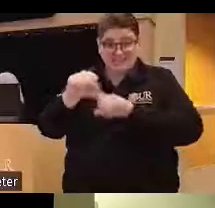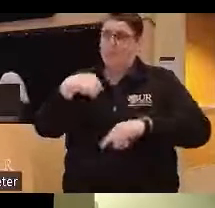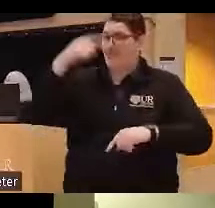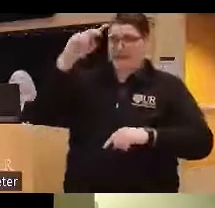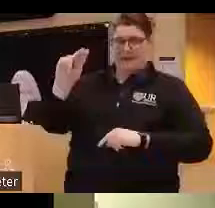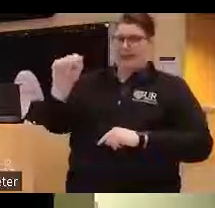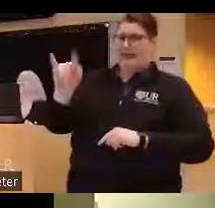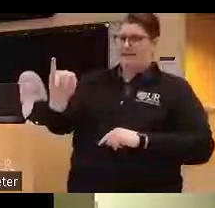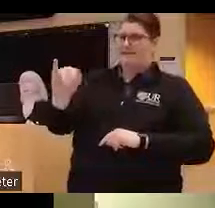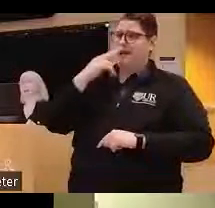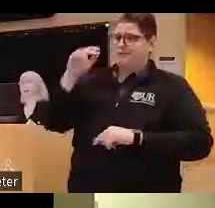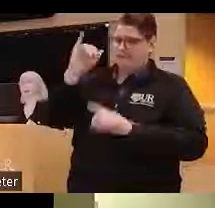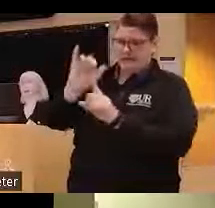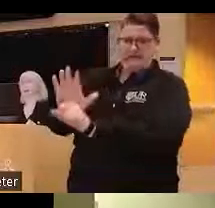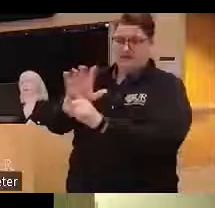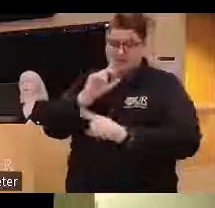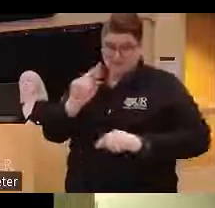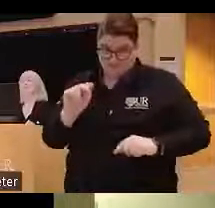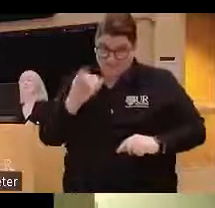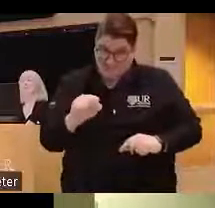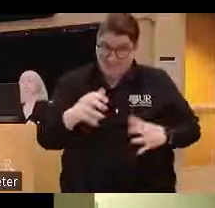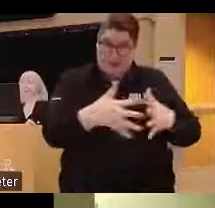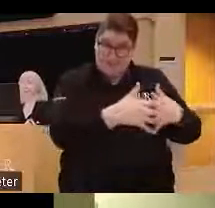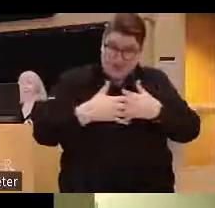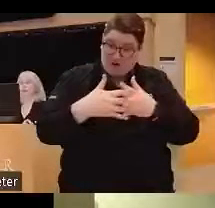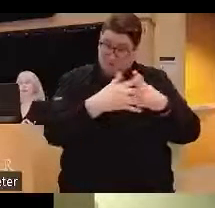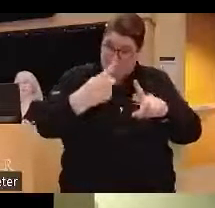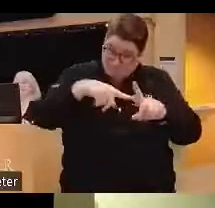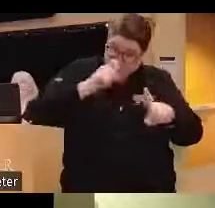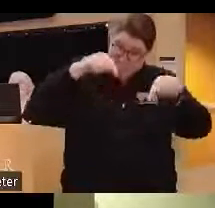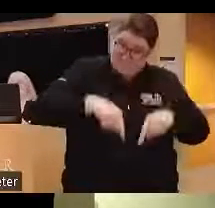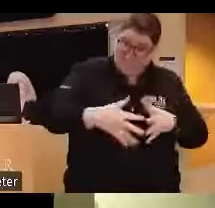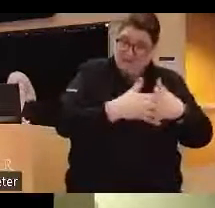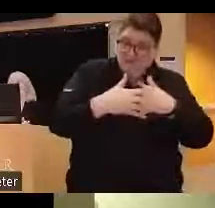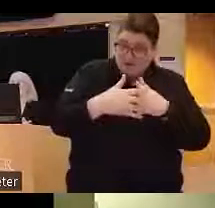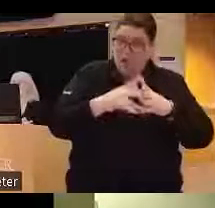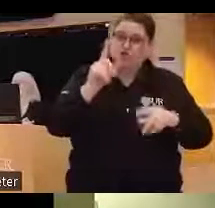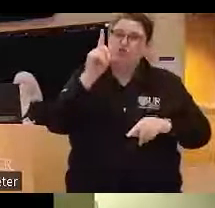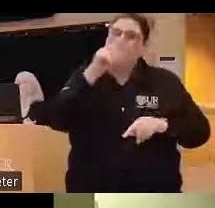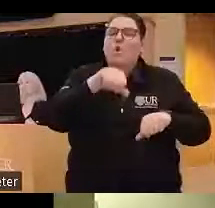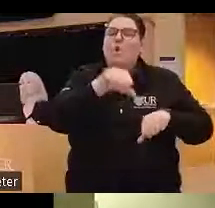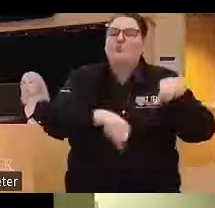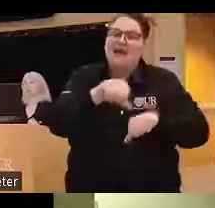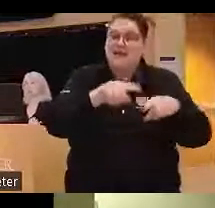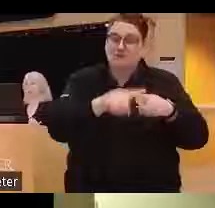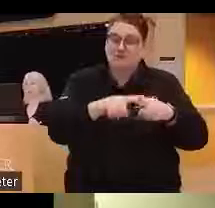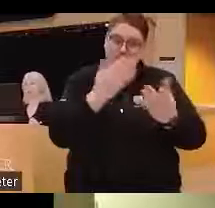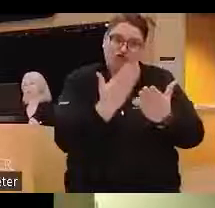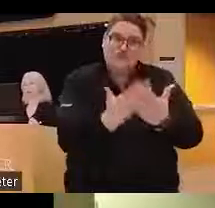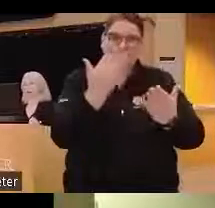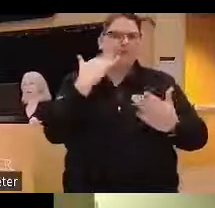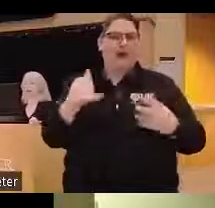American pseudoscience that was elaborated to justify having some people as slaves um